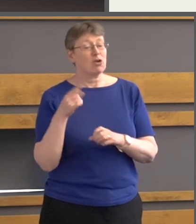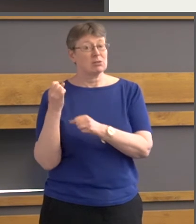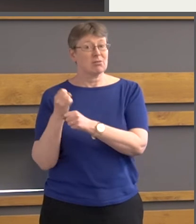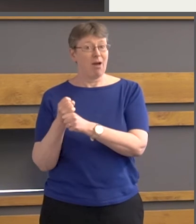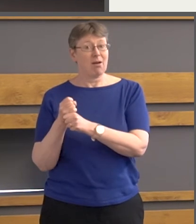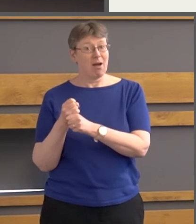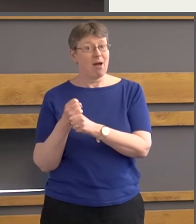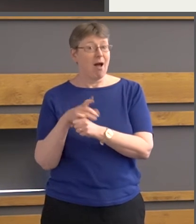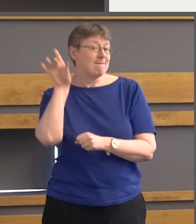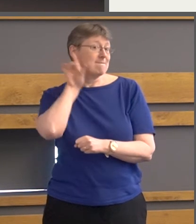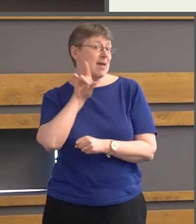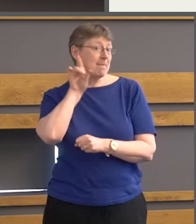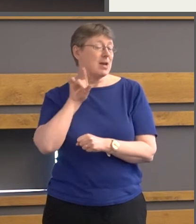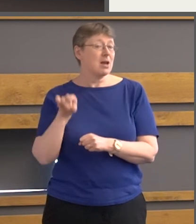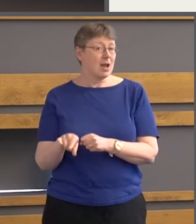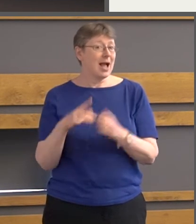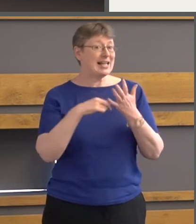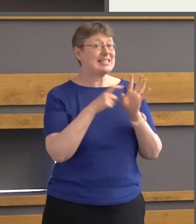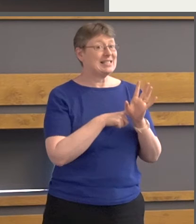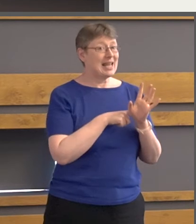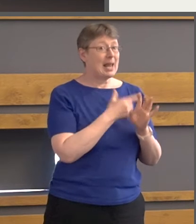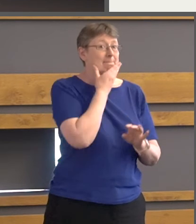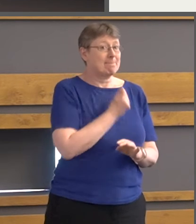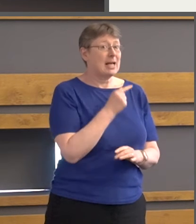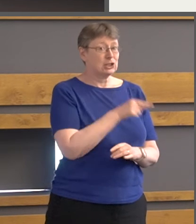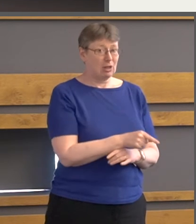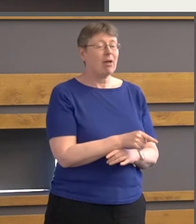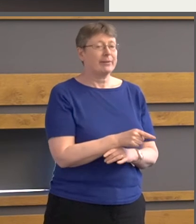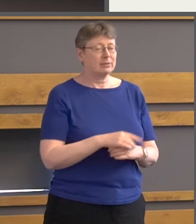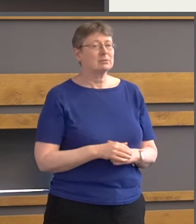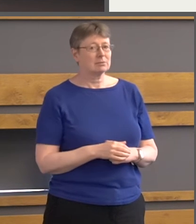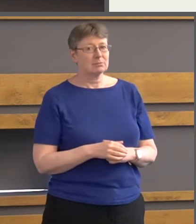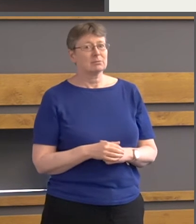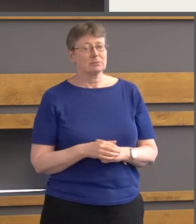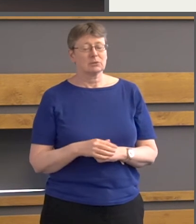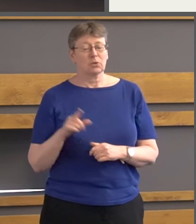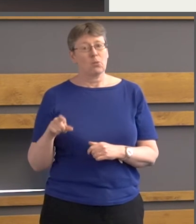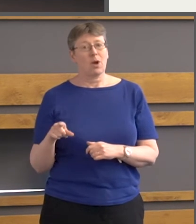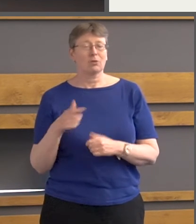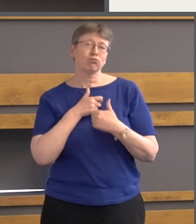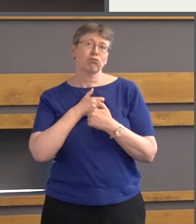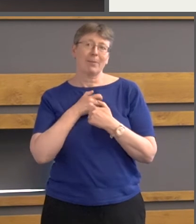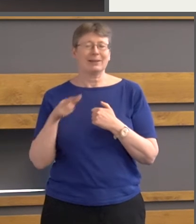She's the mother goddess and Tay is masculine, pragmatic. So while one is romantic and impetuous,